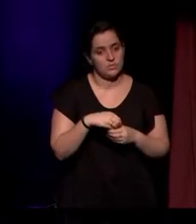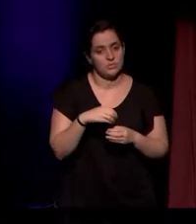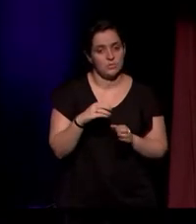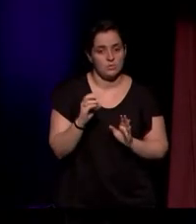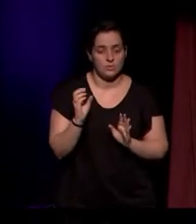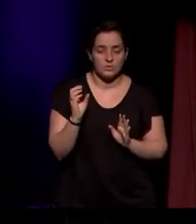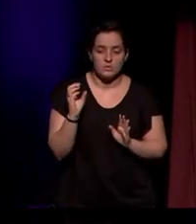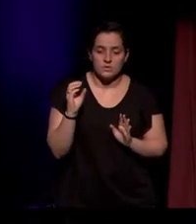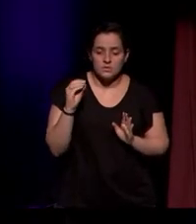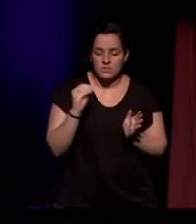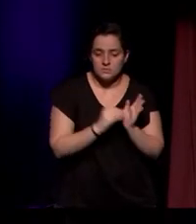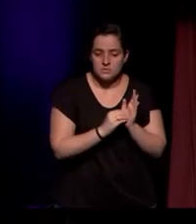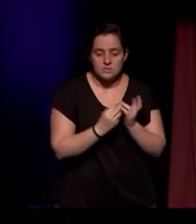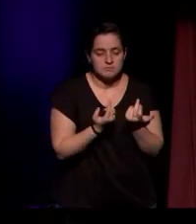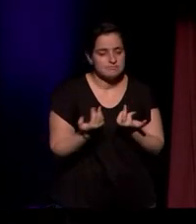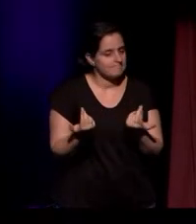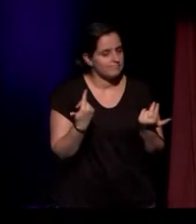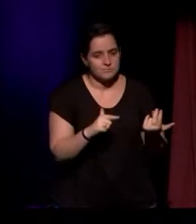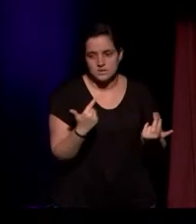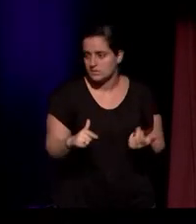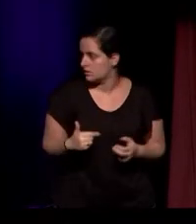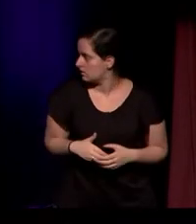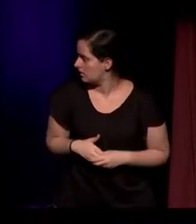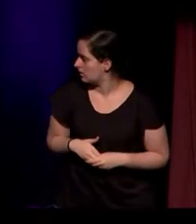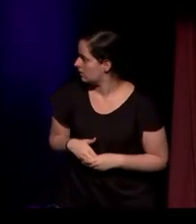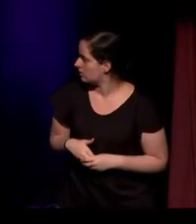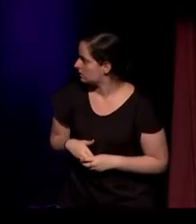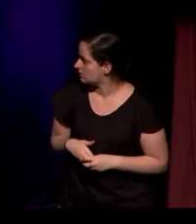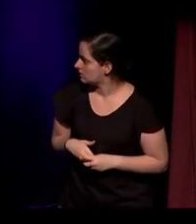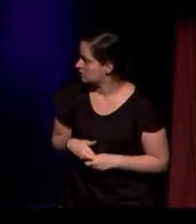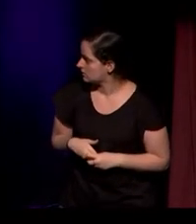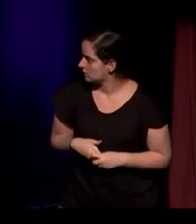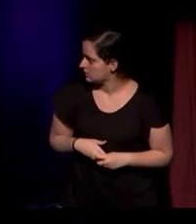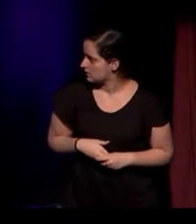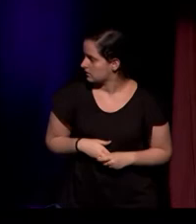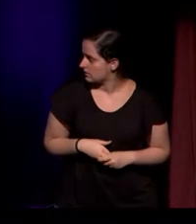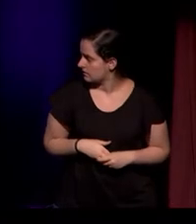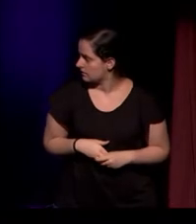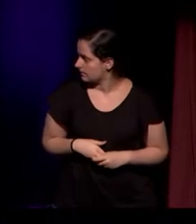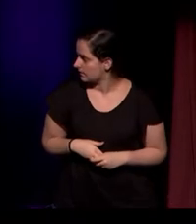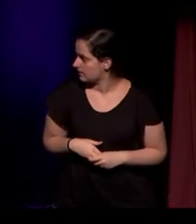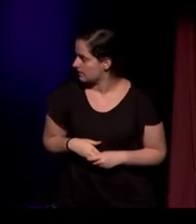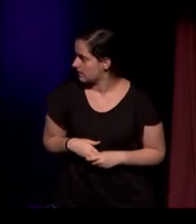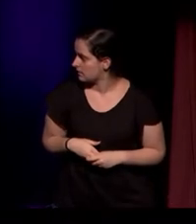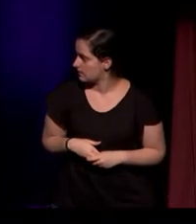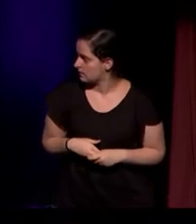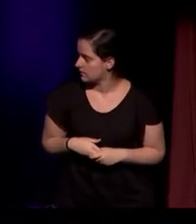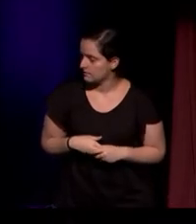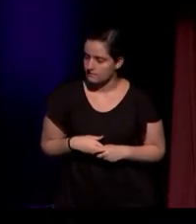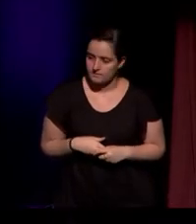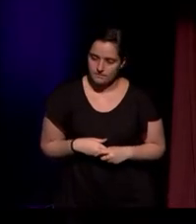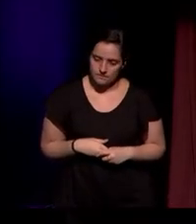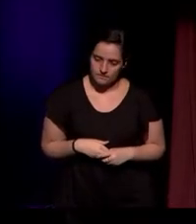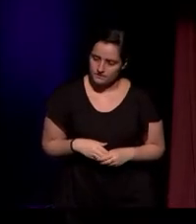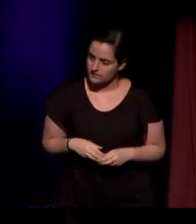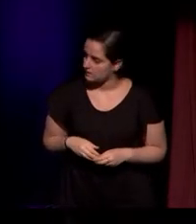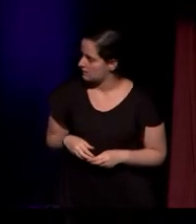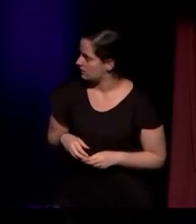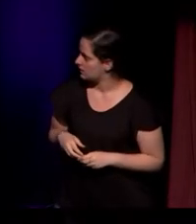As you answer, I pick up the question that fell. So okay. So many things.